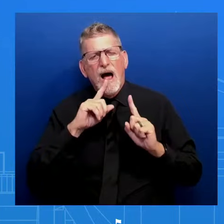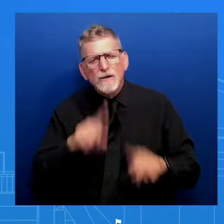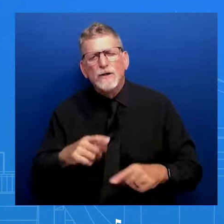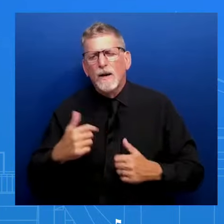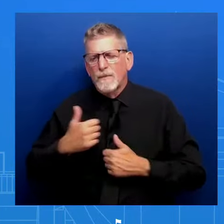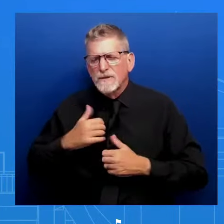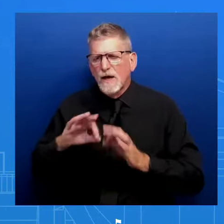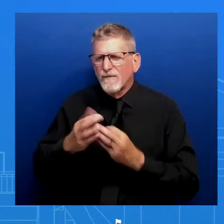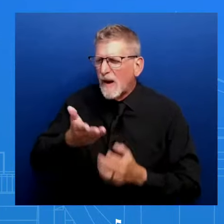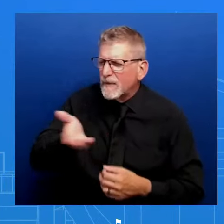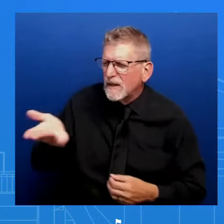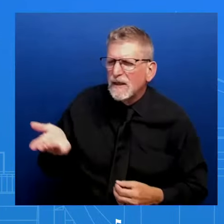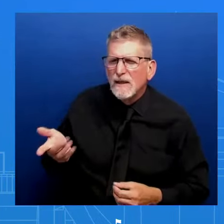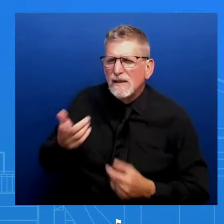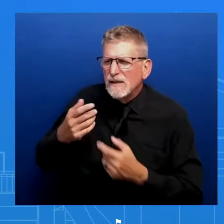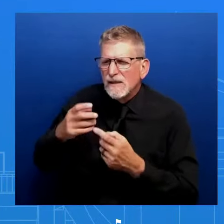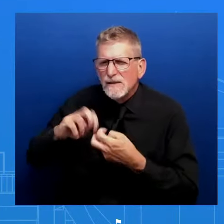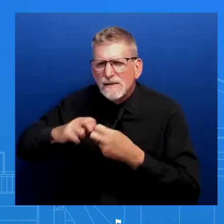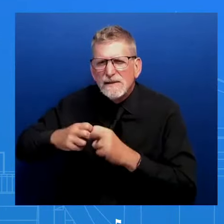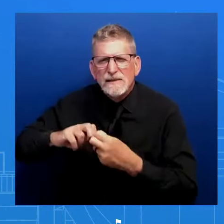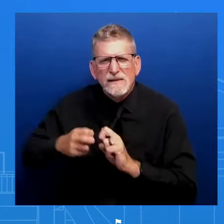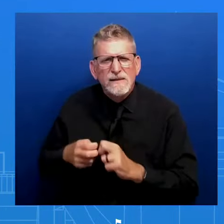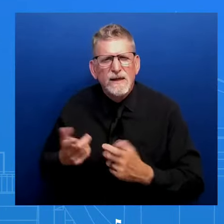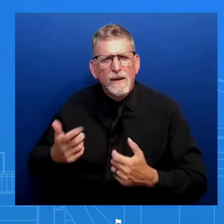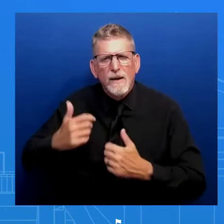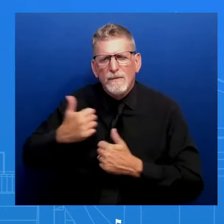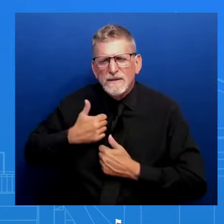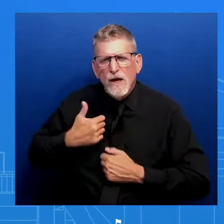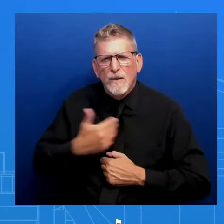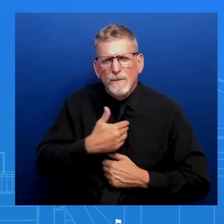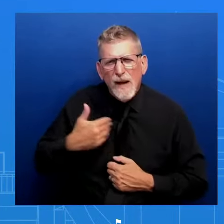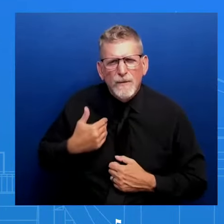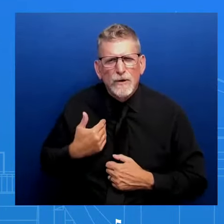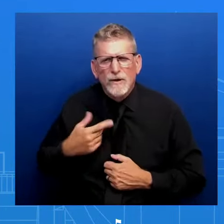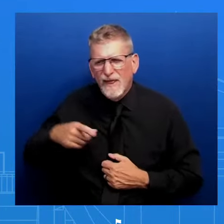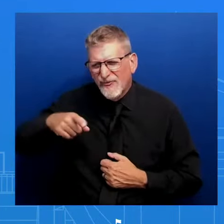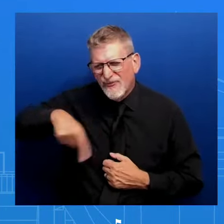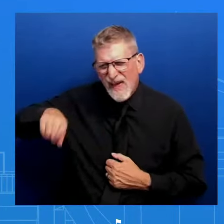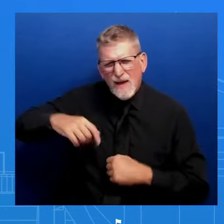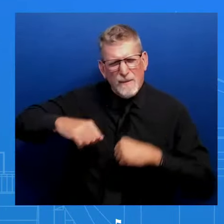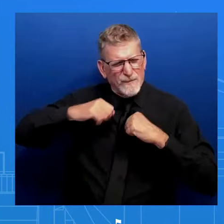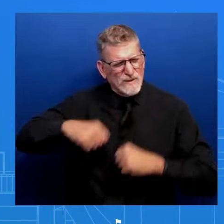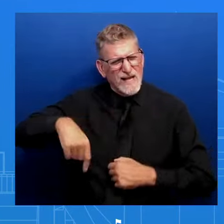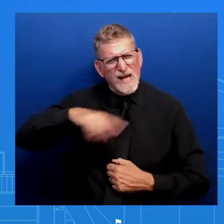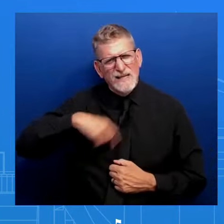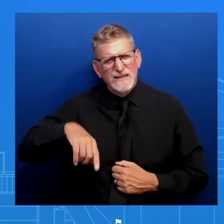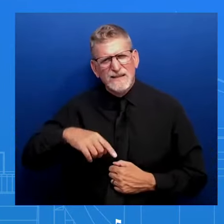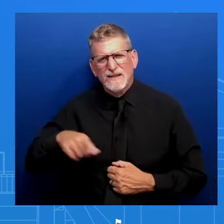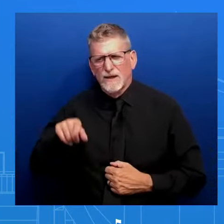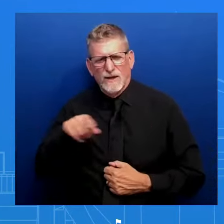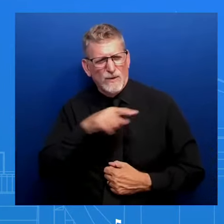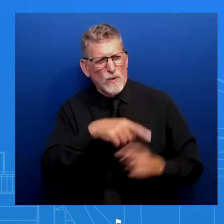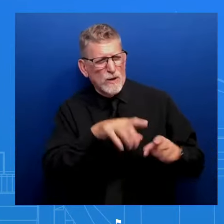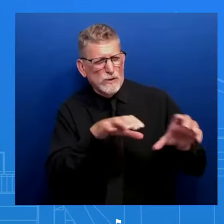who do everything that they can to protect us. And he's putting them in harm's way. And so, I get the question, but this is really --